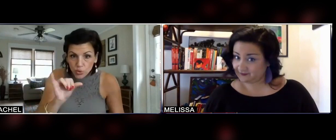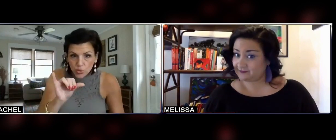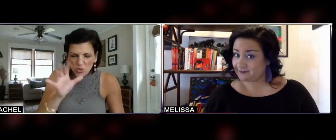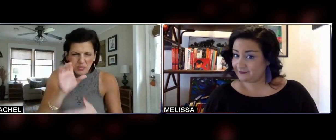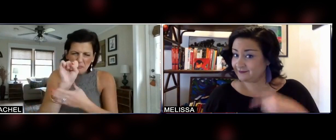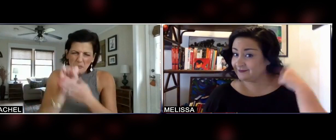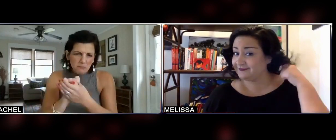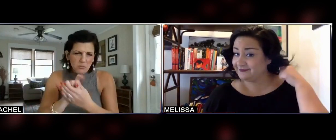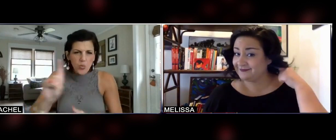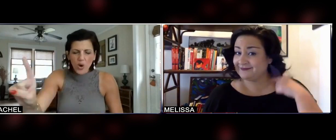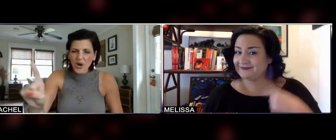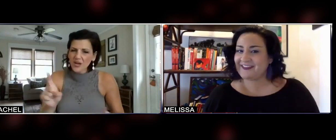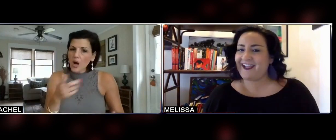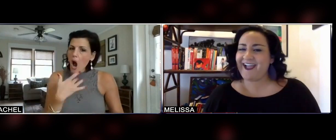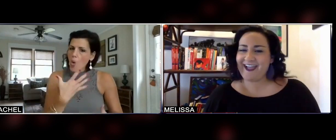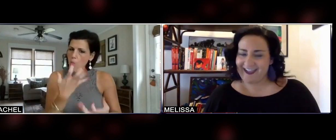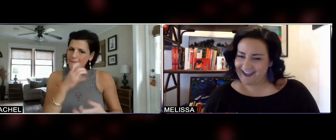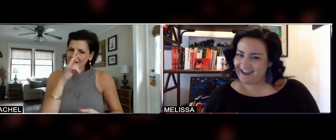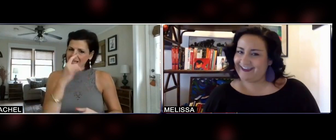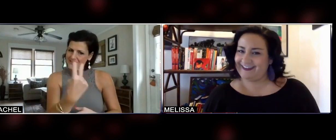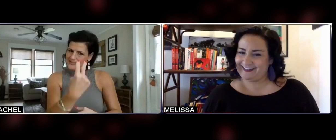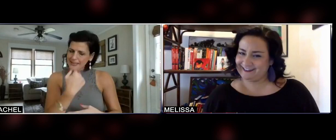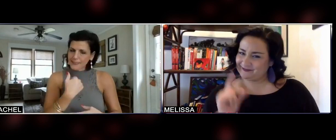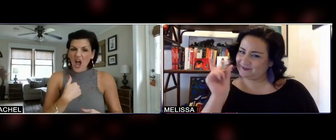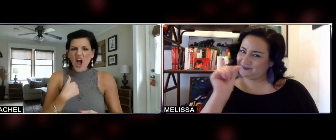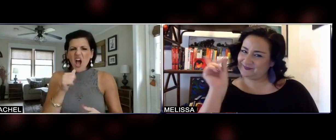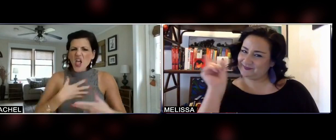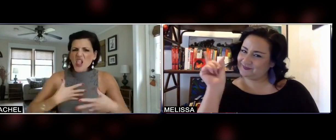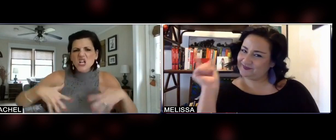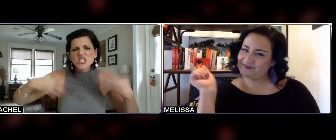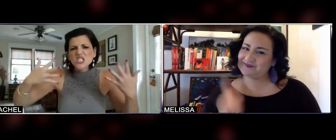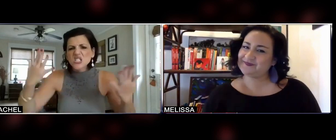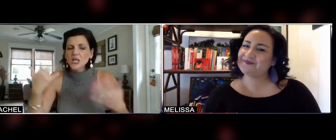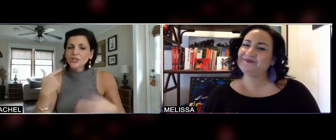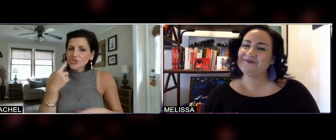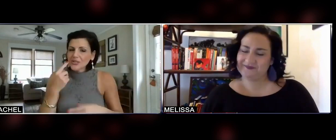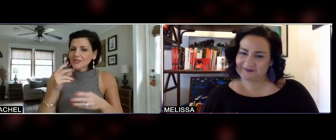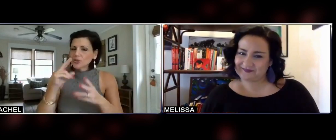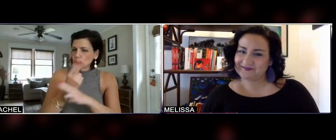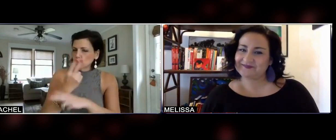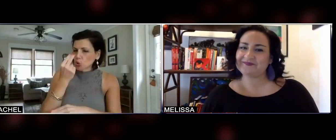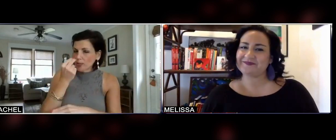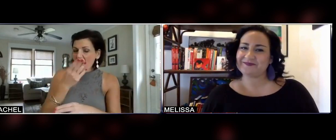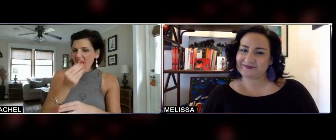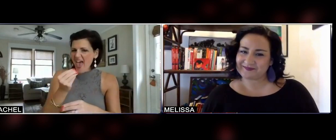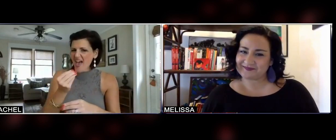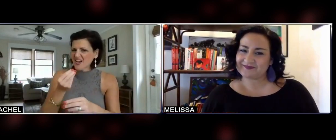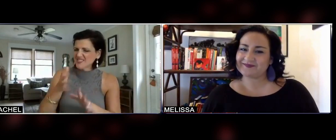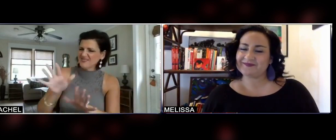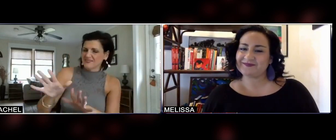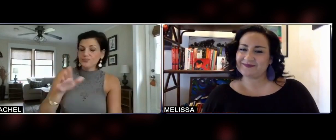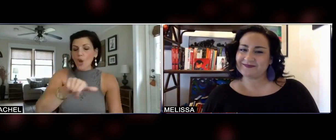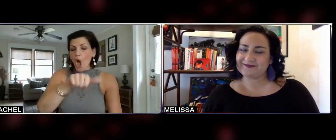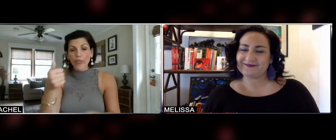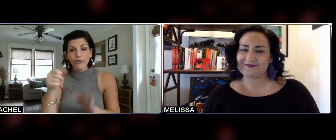She would become quiet and walk away. I want my kids to see me as someone who doesn't get carried away and instead uses humor and such.